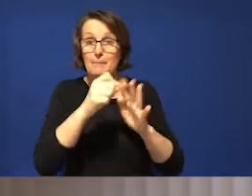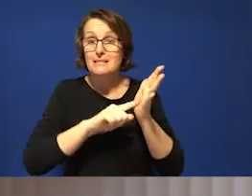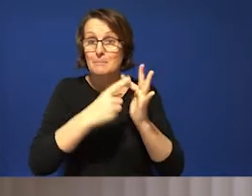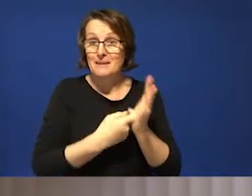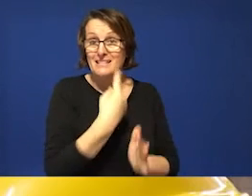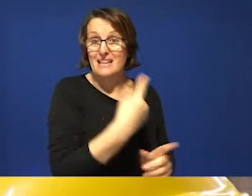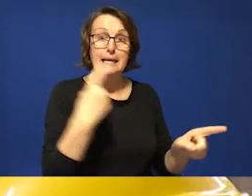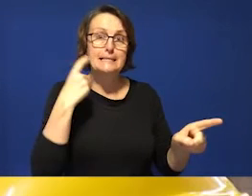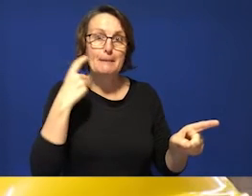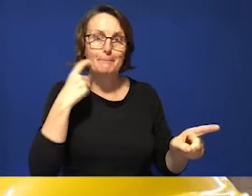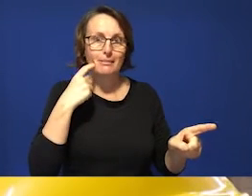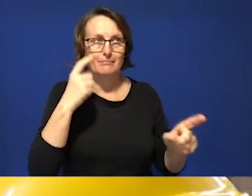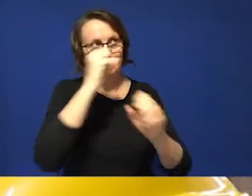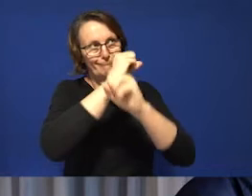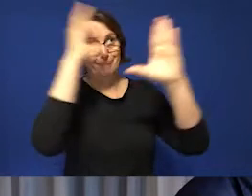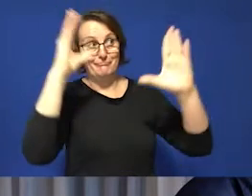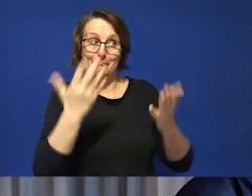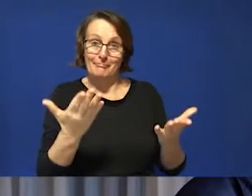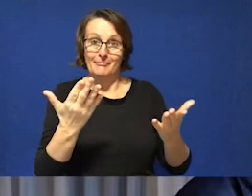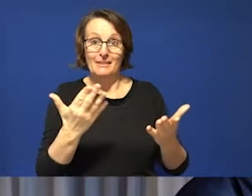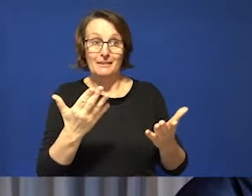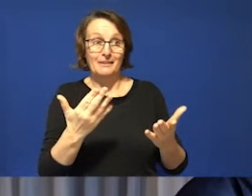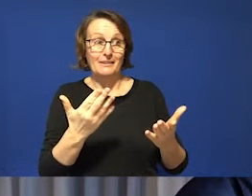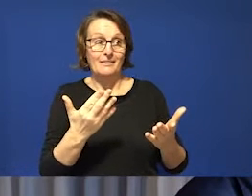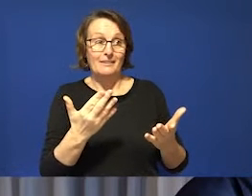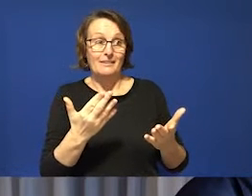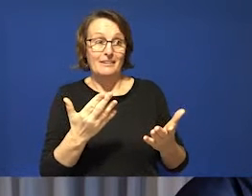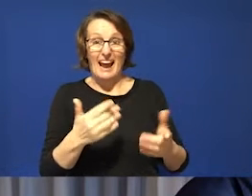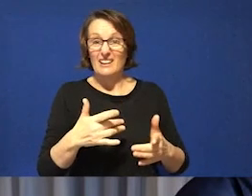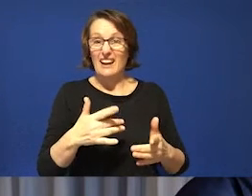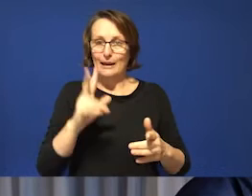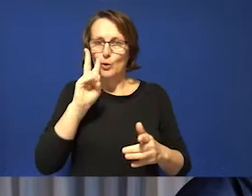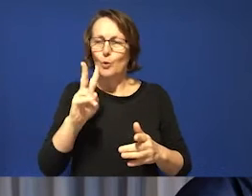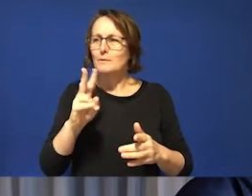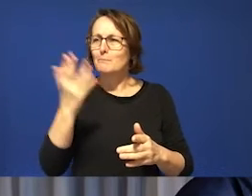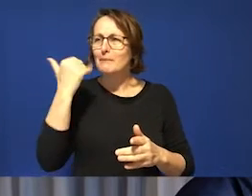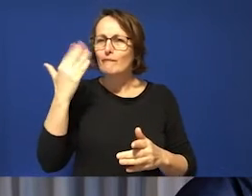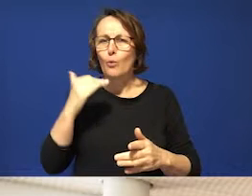as a simple process. And it really did look like a sausage or a zipper at one stage.